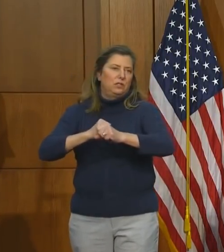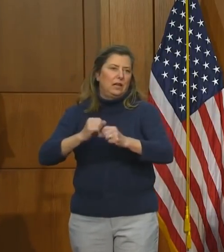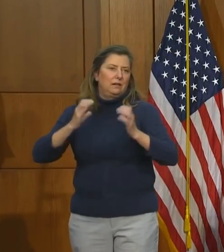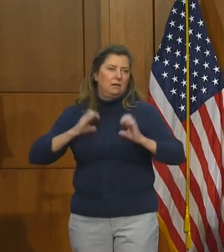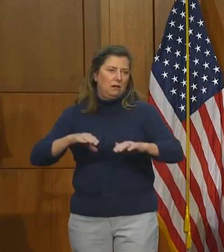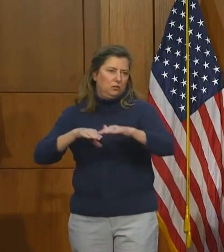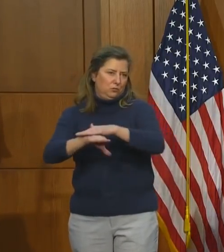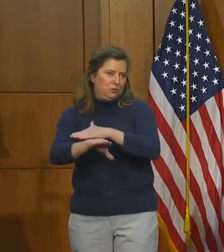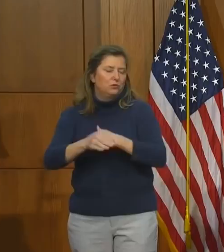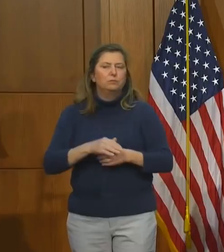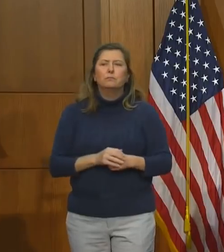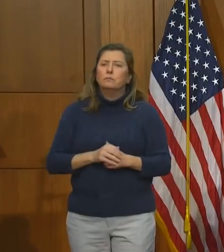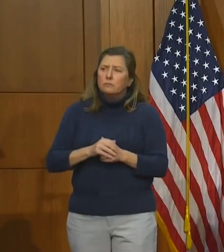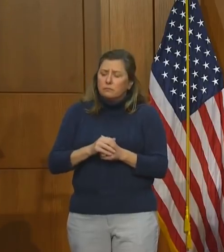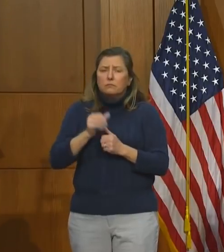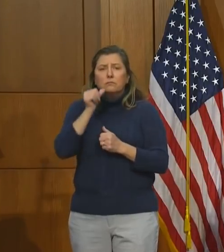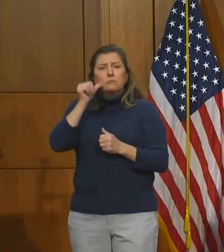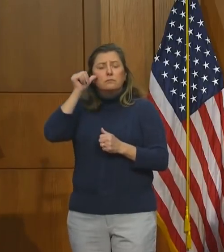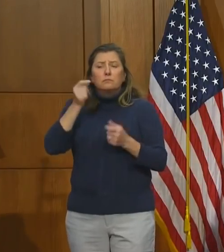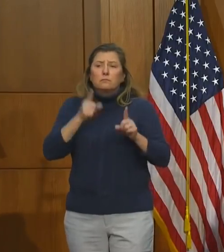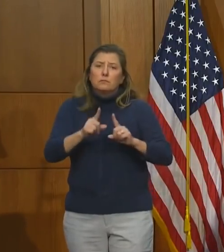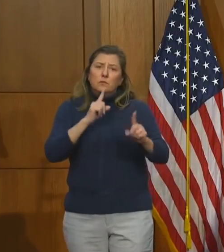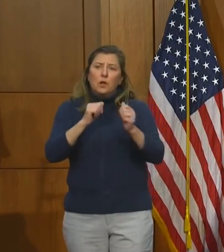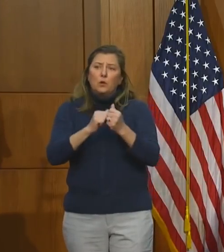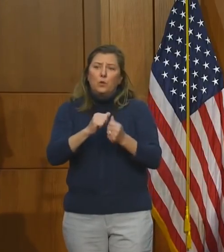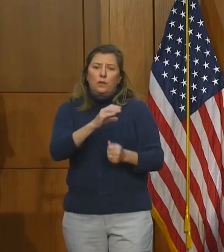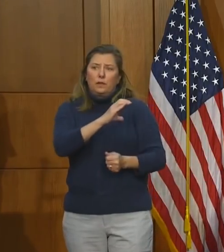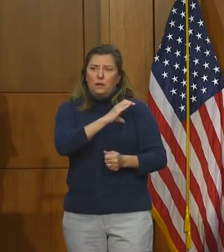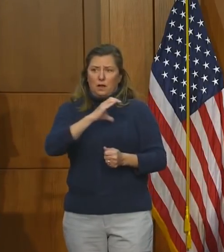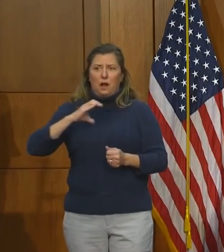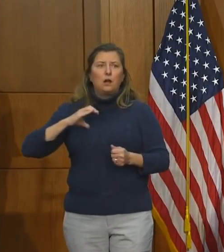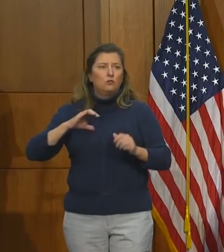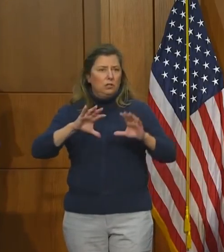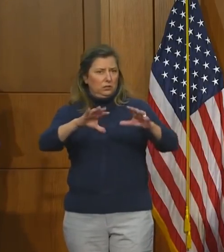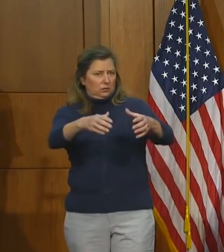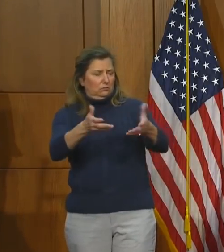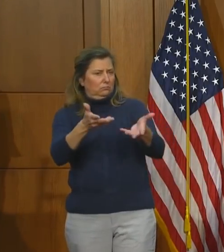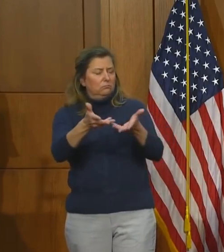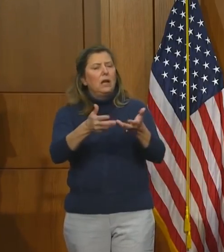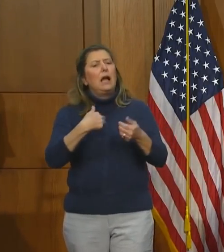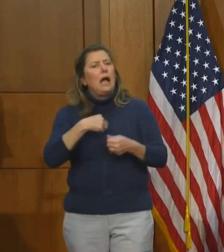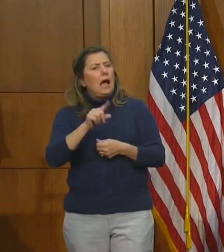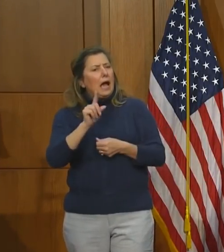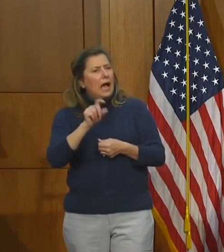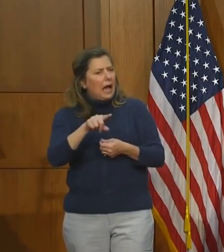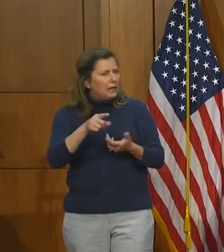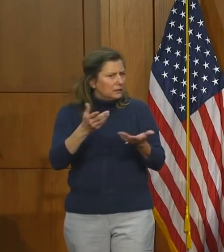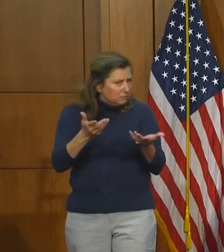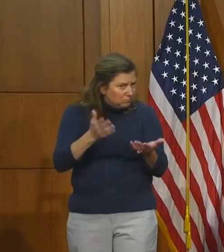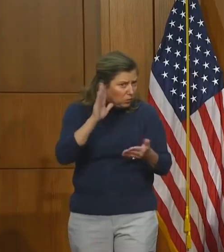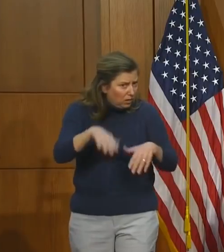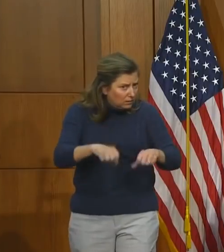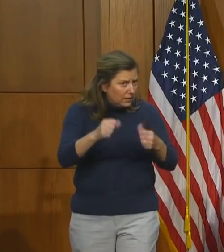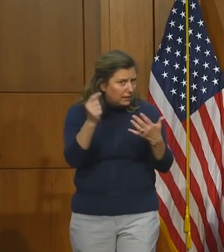DISTANCING AND MASK ARE MEANT TO PROTECT WORKERS AS MUCH AS CUSTOMERS. YESTERDAY I SPOKE